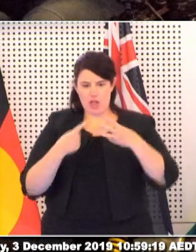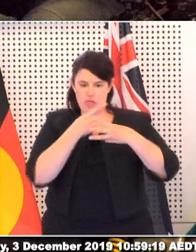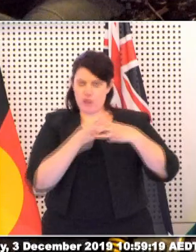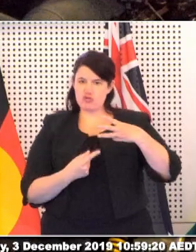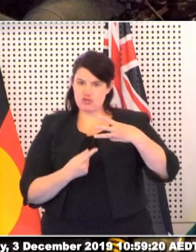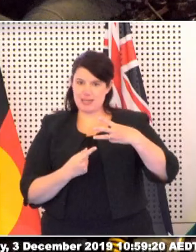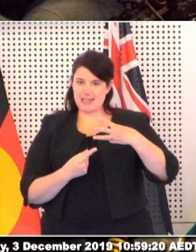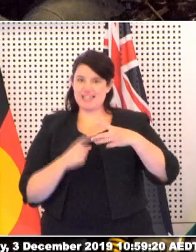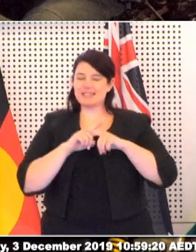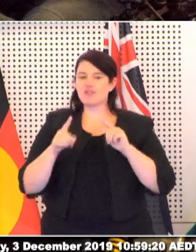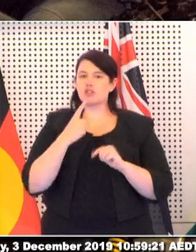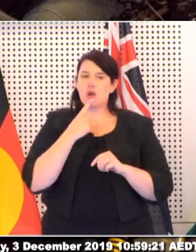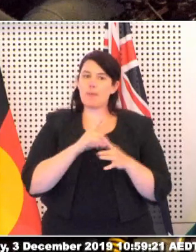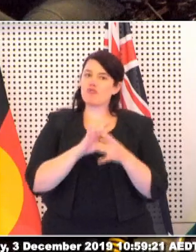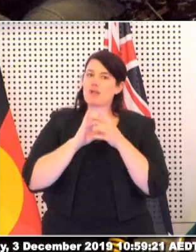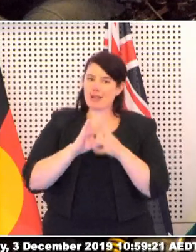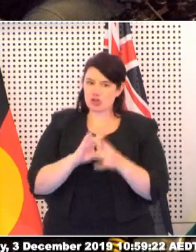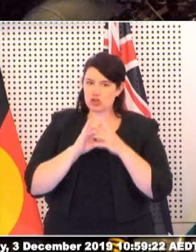relationships, three areas.